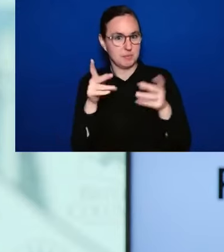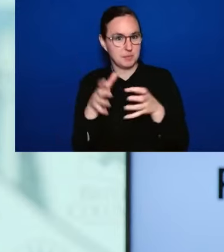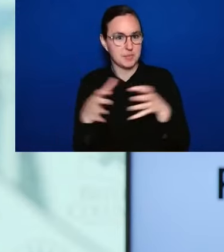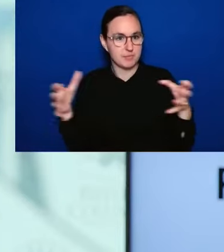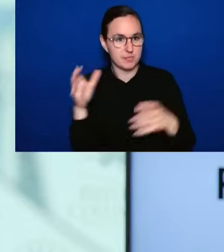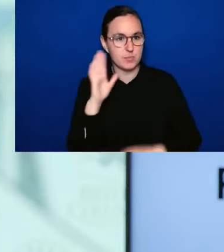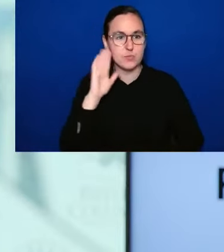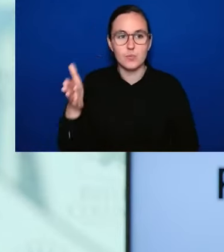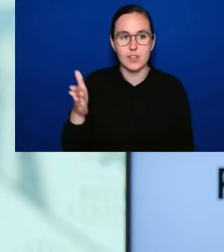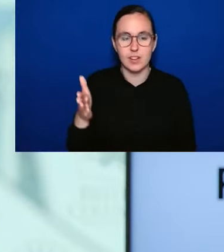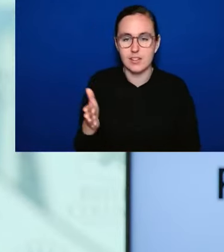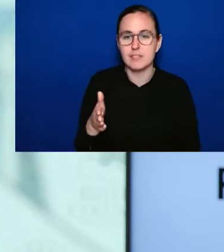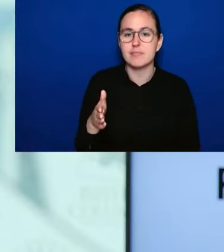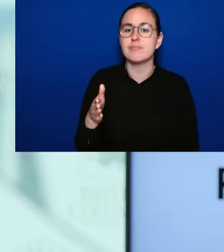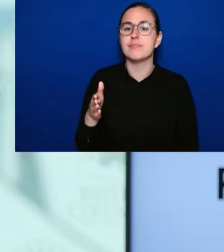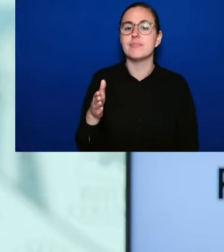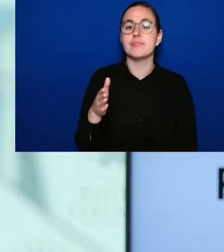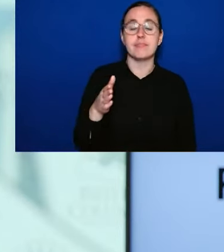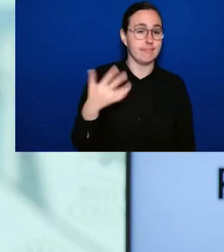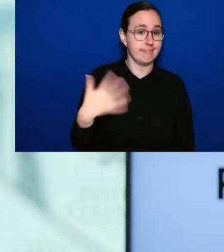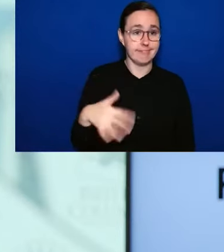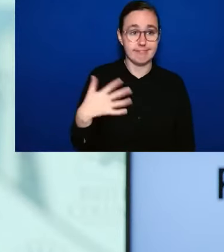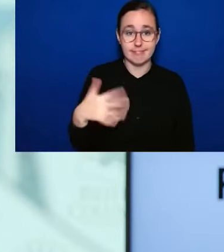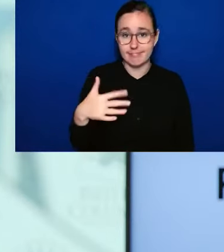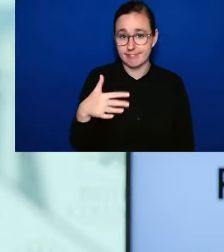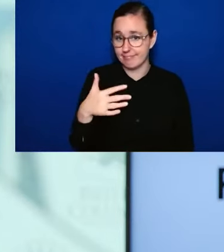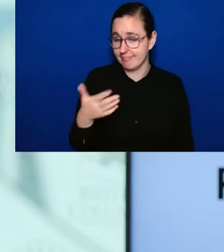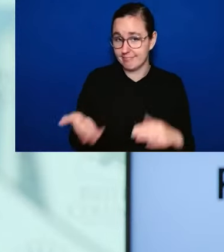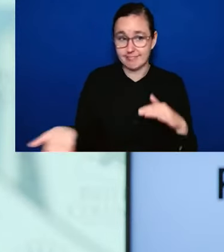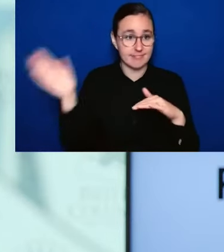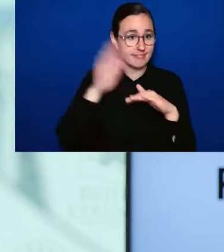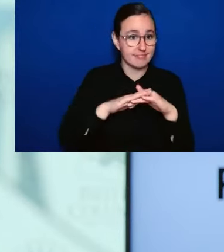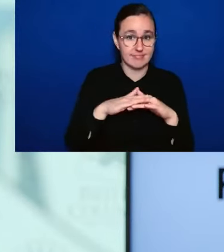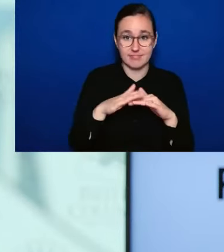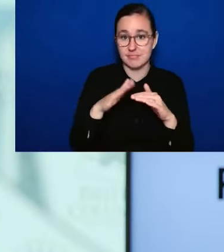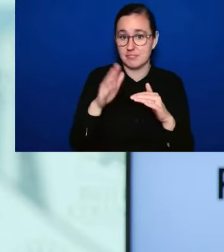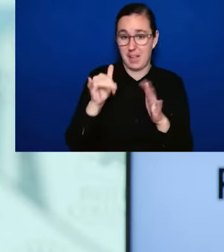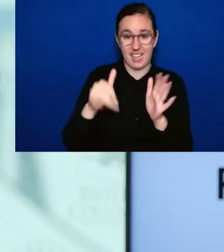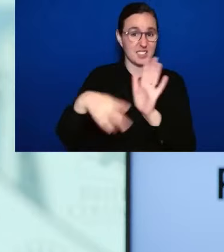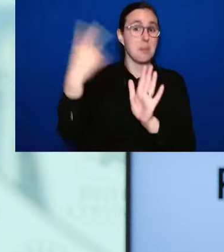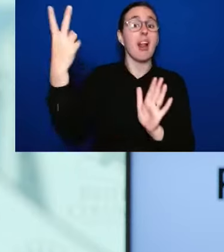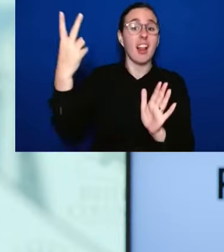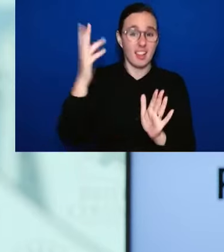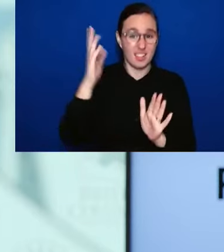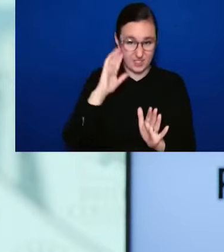significant growth. In in in-